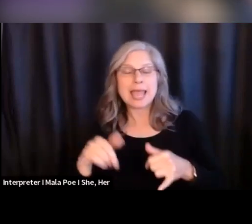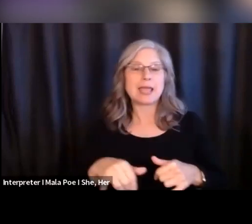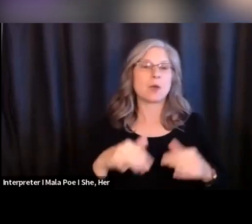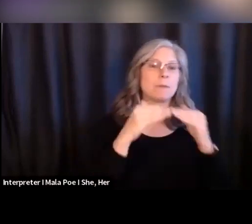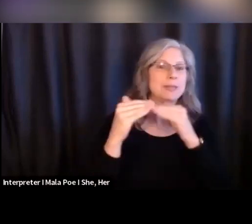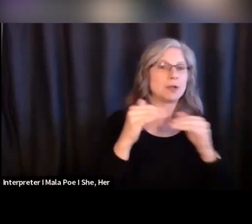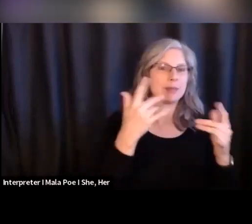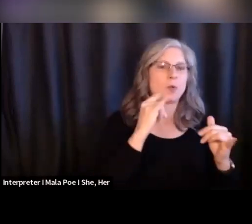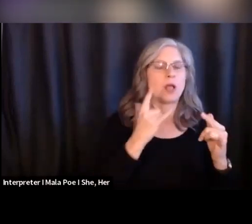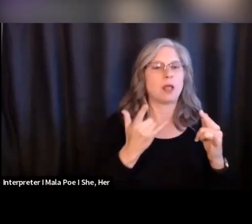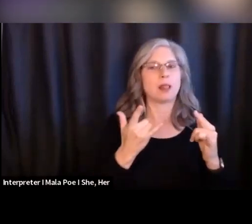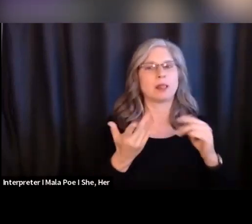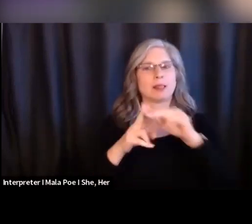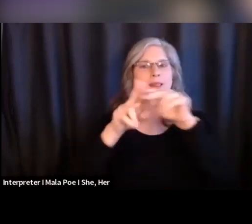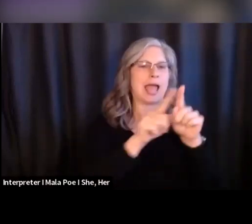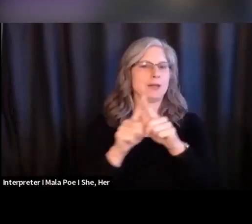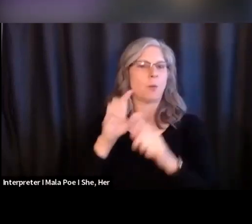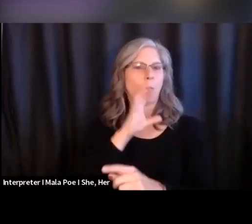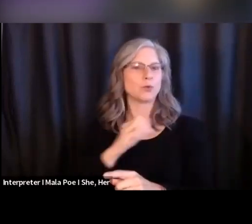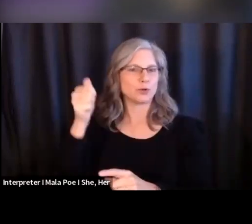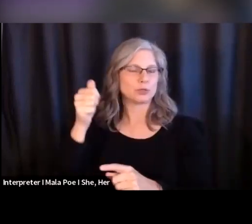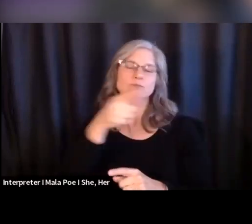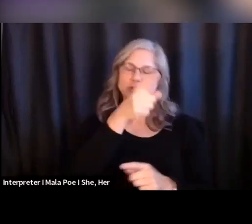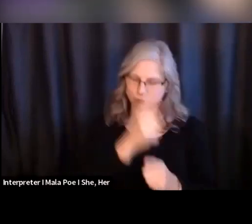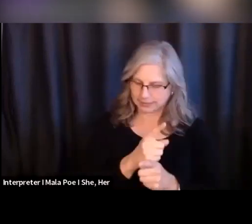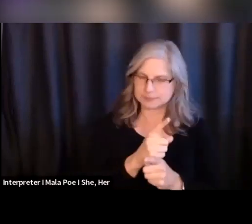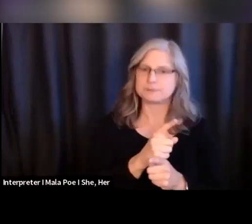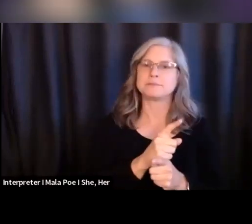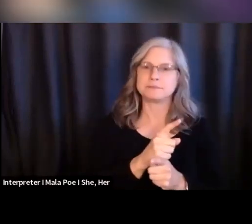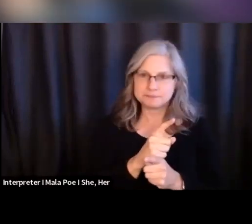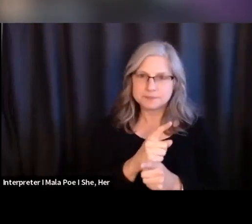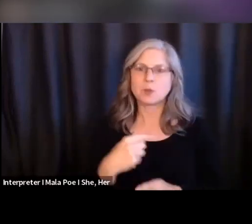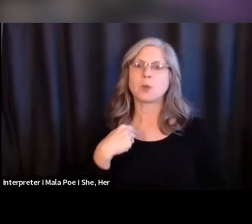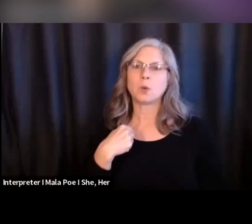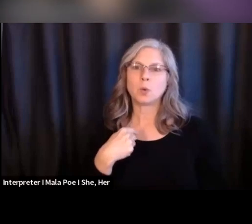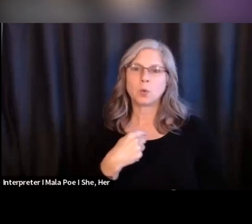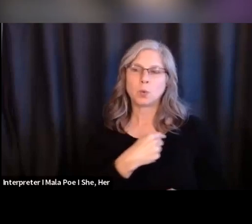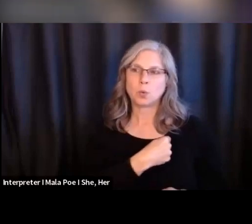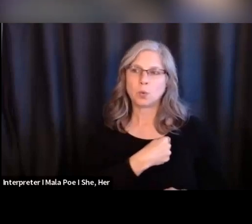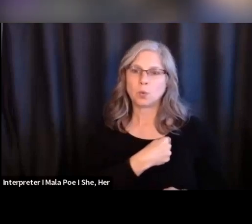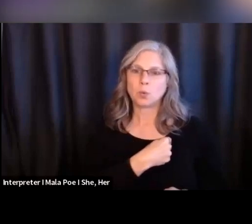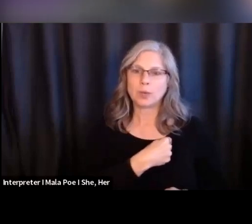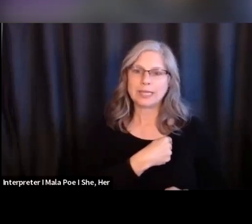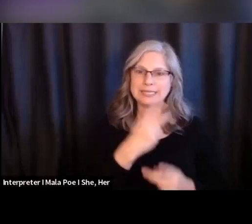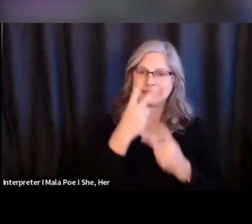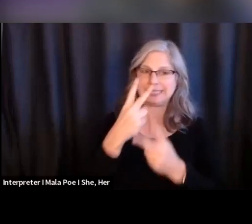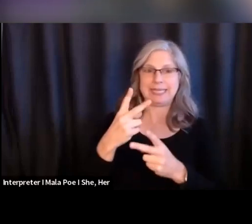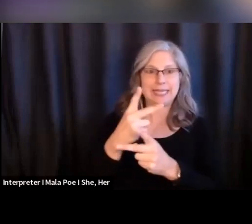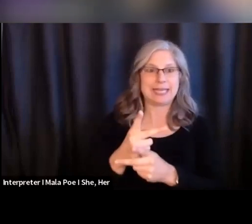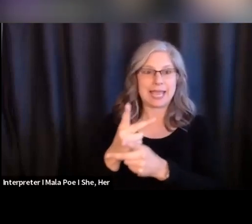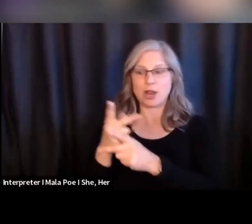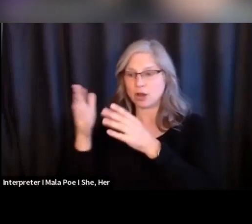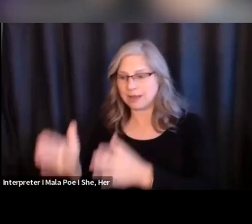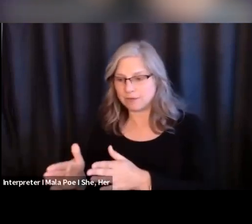Right and so, you’re right also that is was caregiver-child play and that’s where